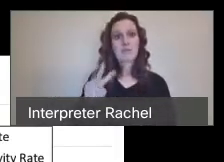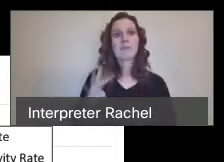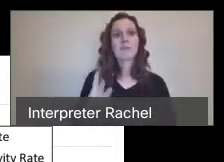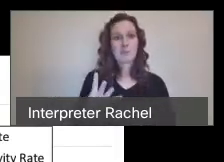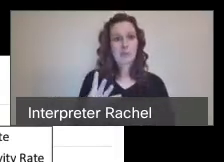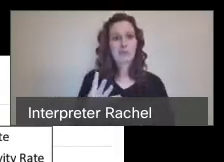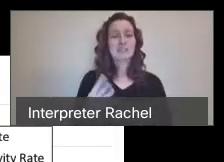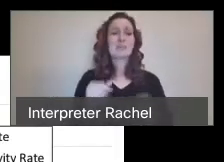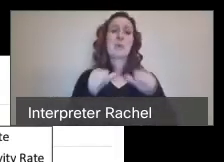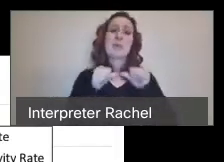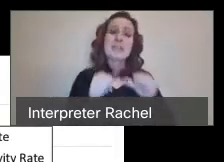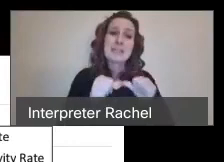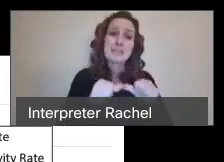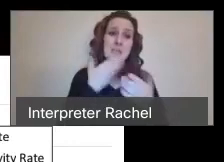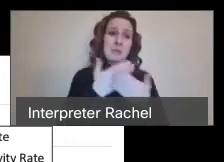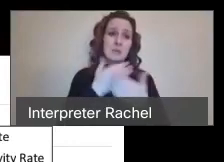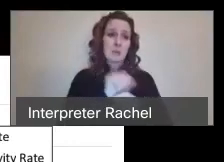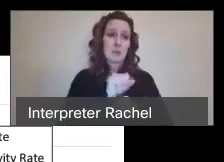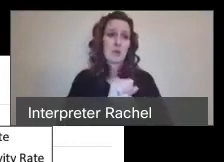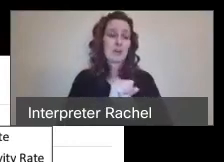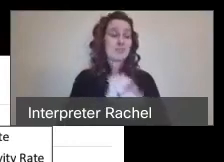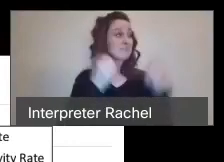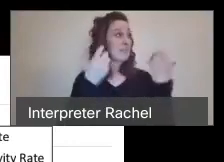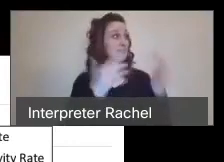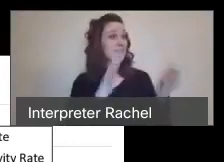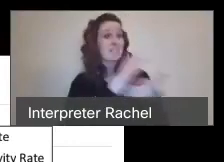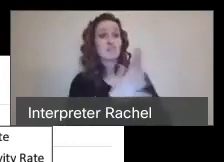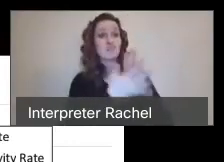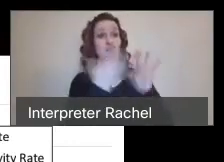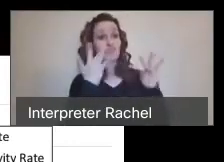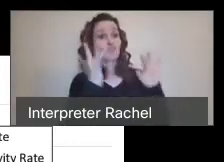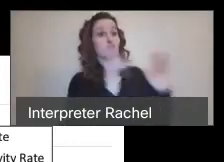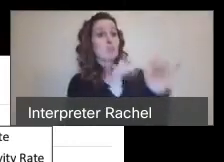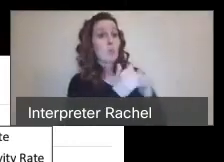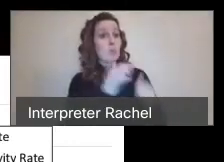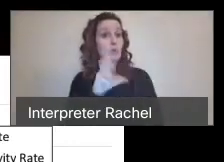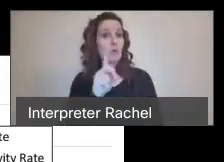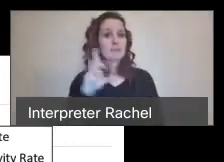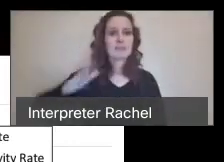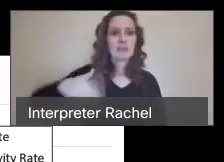the good work. We are not out of these woods yet but we are clearly moving in the right direction.